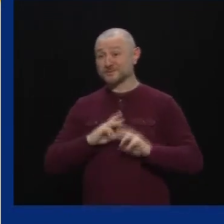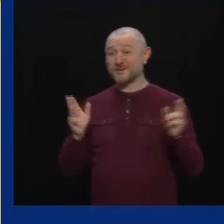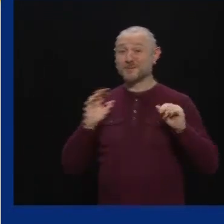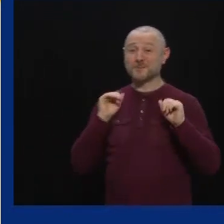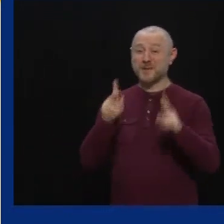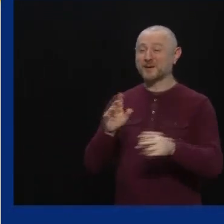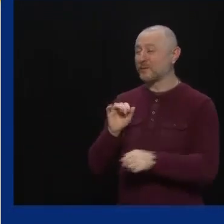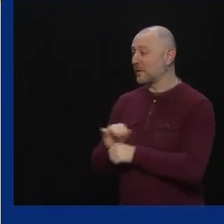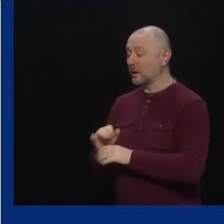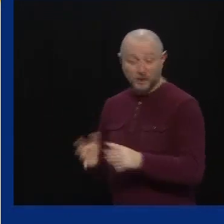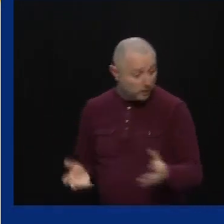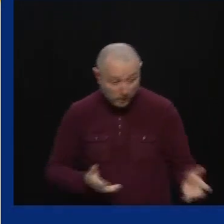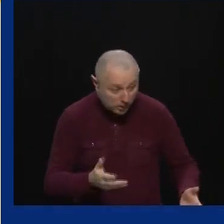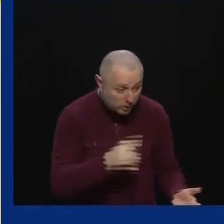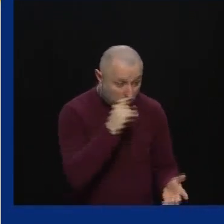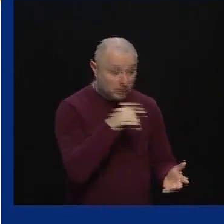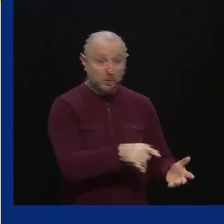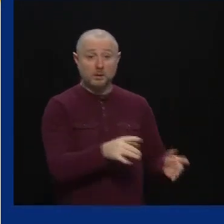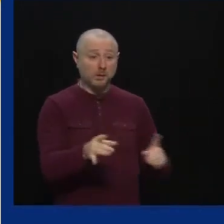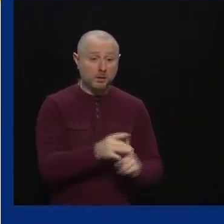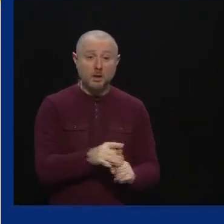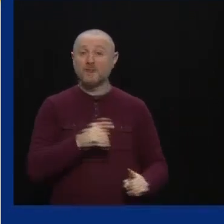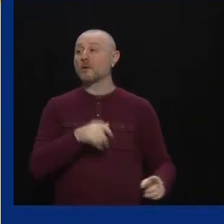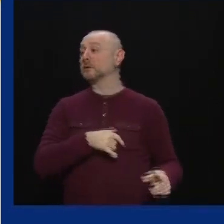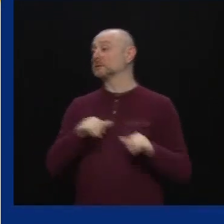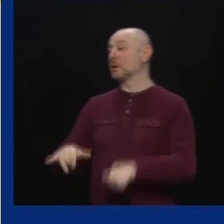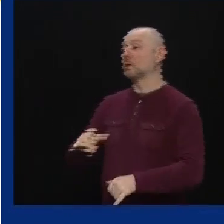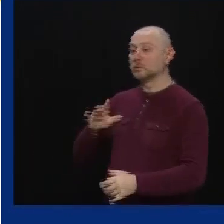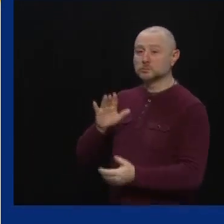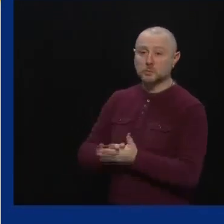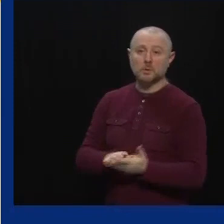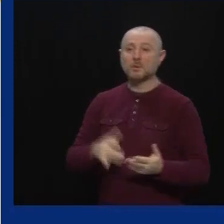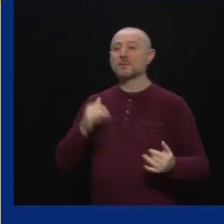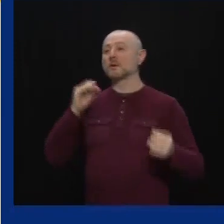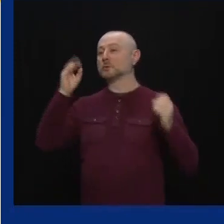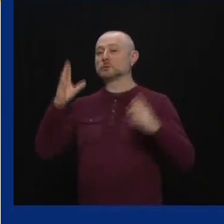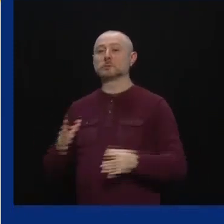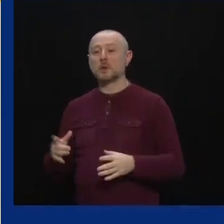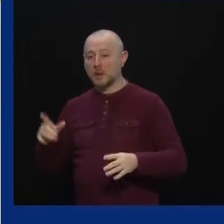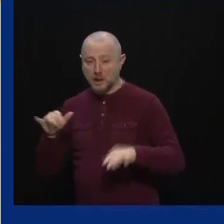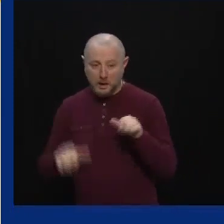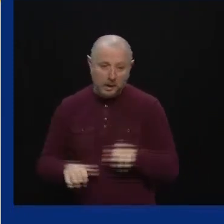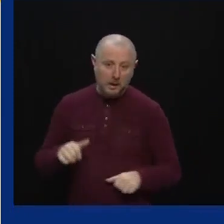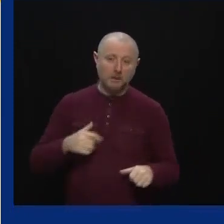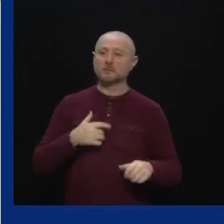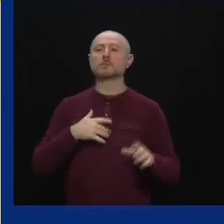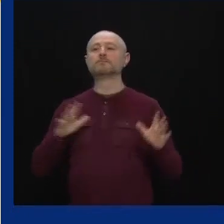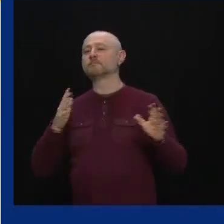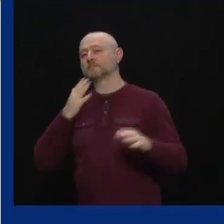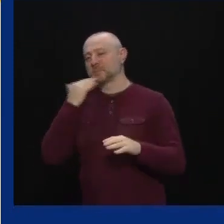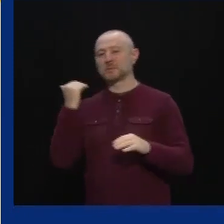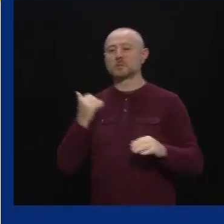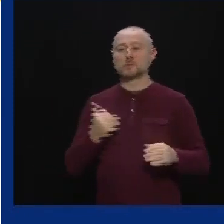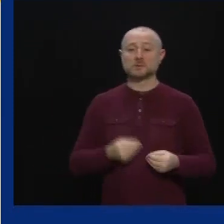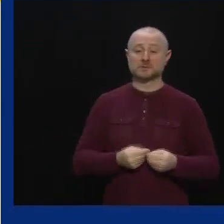WAS WHAT WAS GOING ON FOR SUCH A THESE POOR KIDS AND THE PARENTS WHO THOUGHT THEY WERE GOING TO